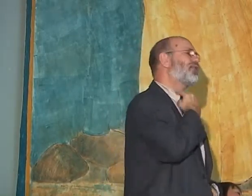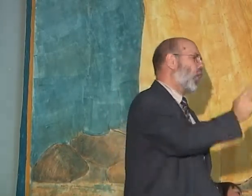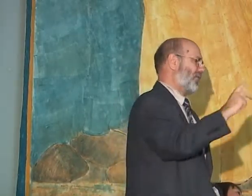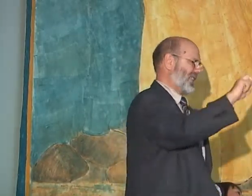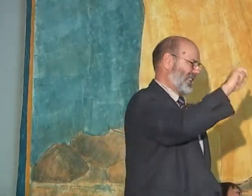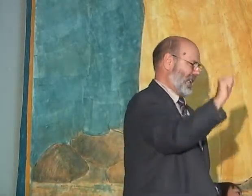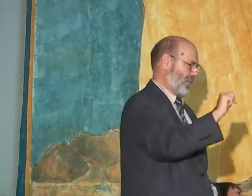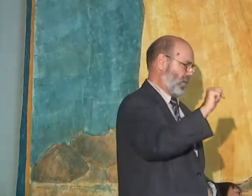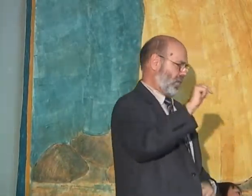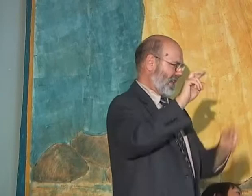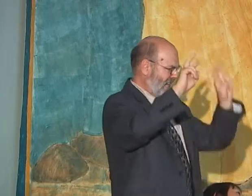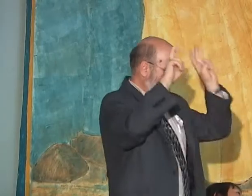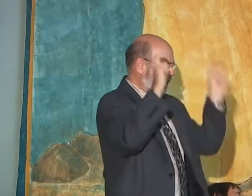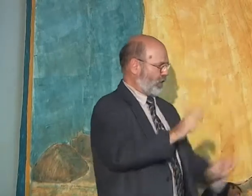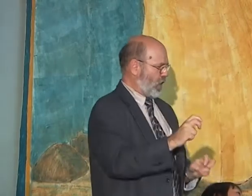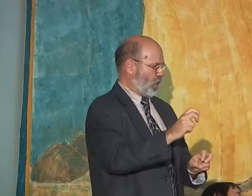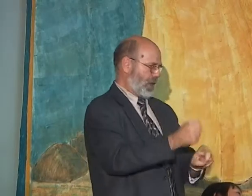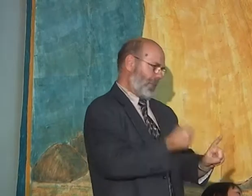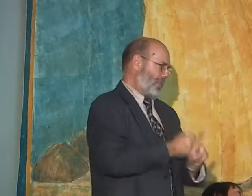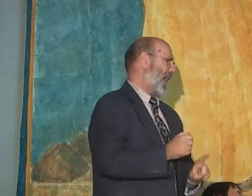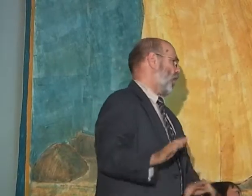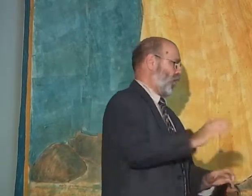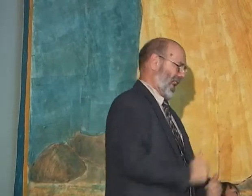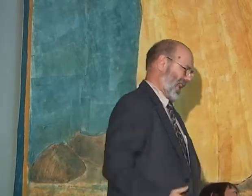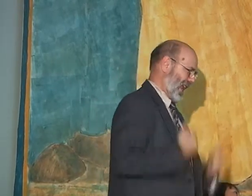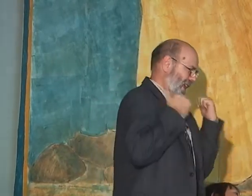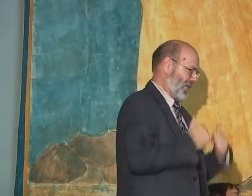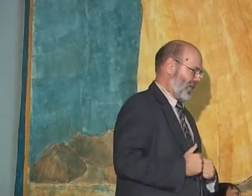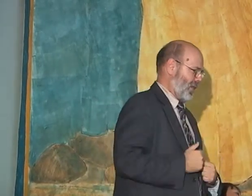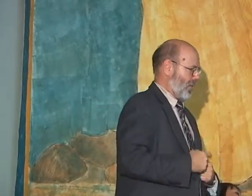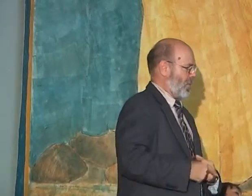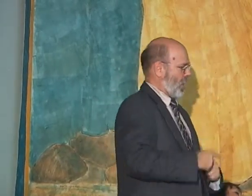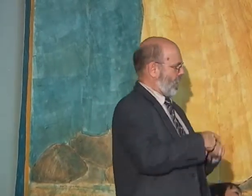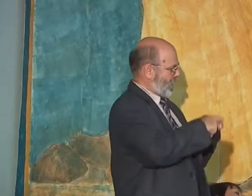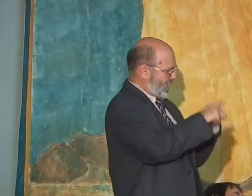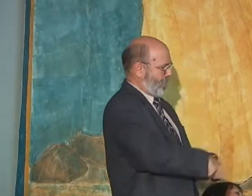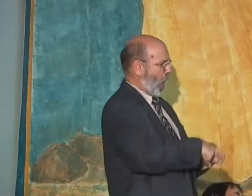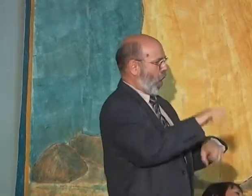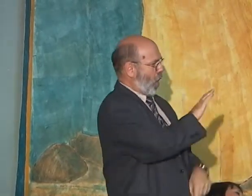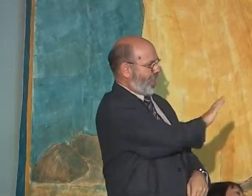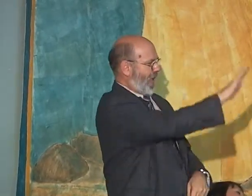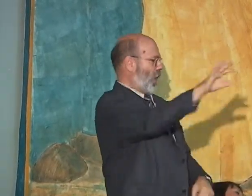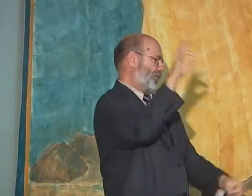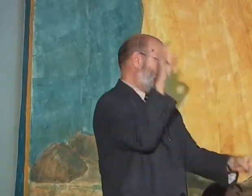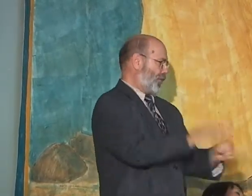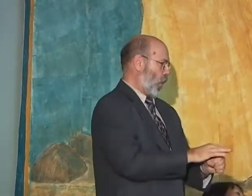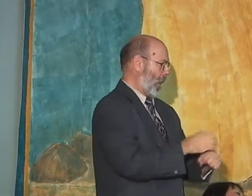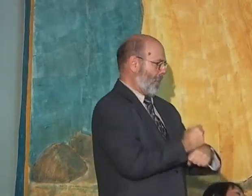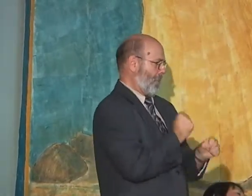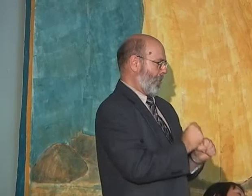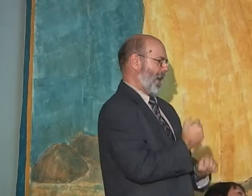listen to us as Torontonians and our issues that are pertinent to the disability community and to our lives,